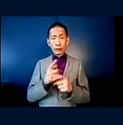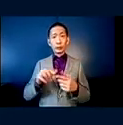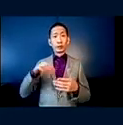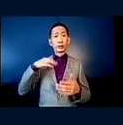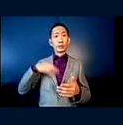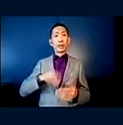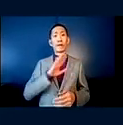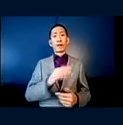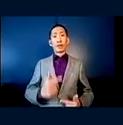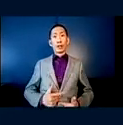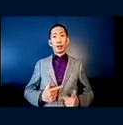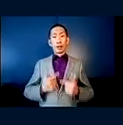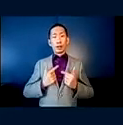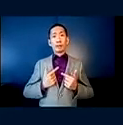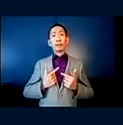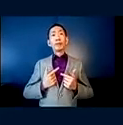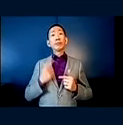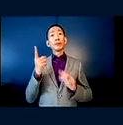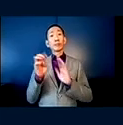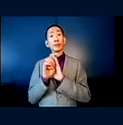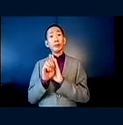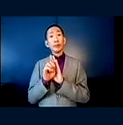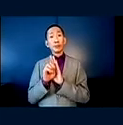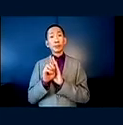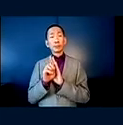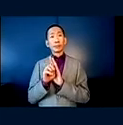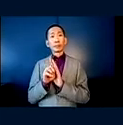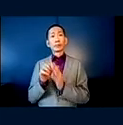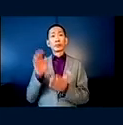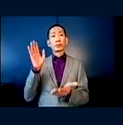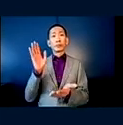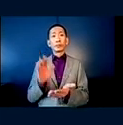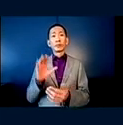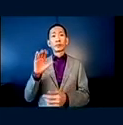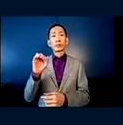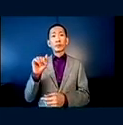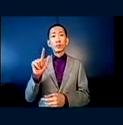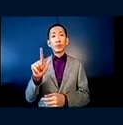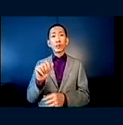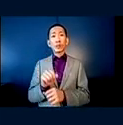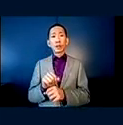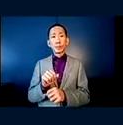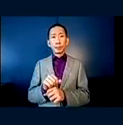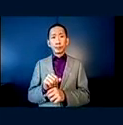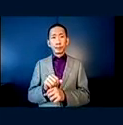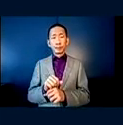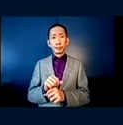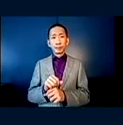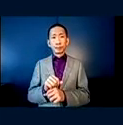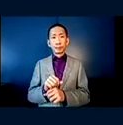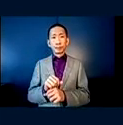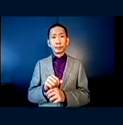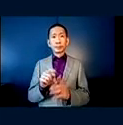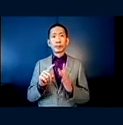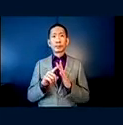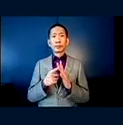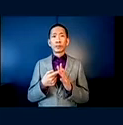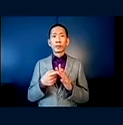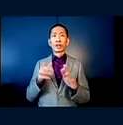CAN USE TO BENEFIT THEIR LIVES. AN EXAMPLE OF THIS IS DWINDLING COAL JOBS.